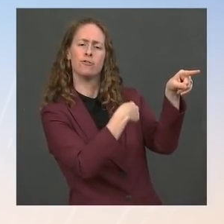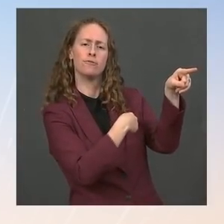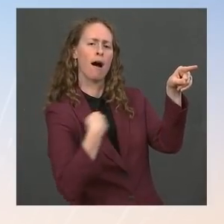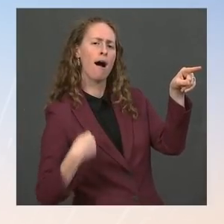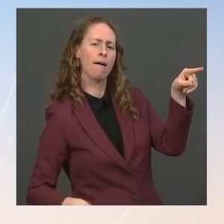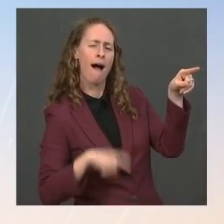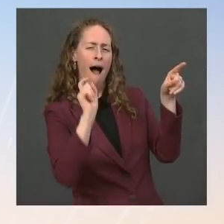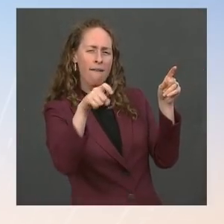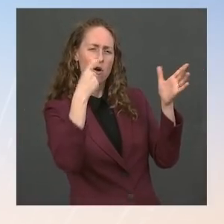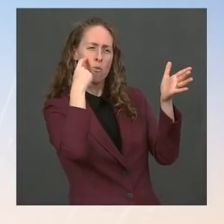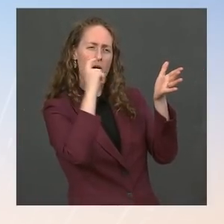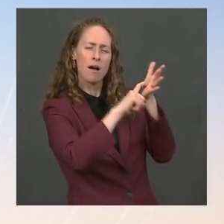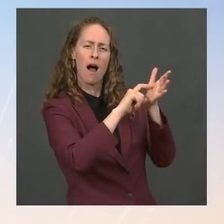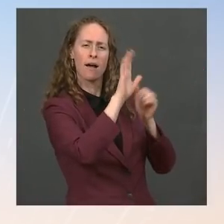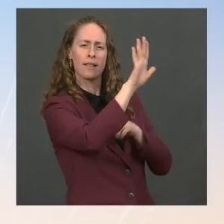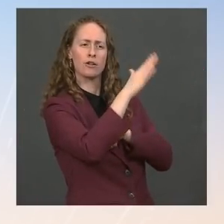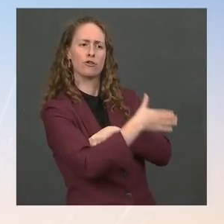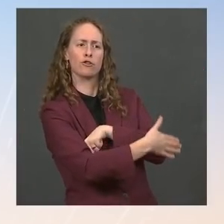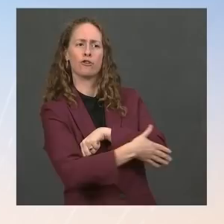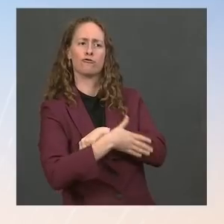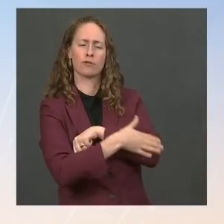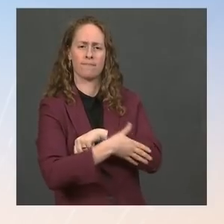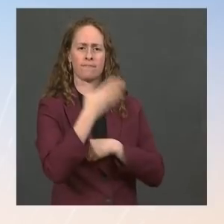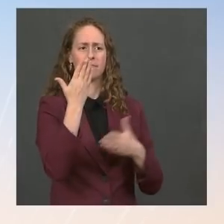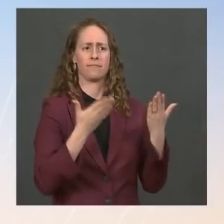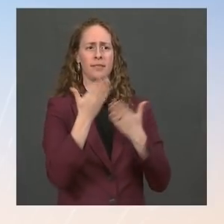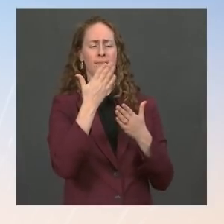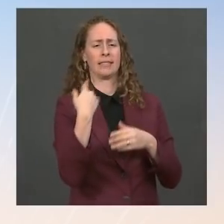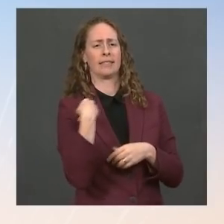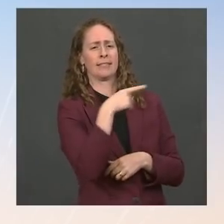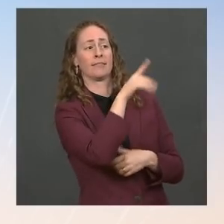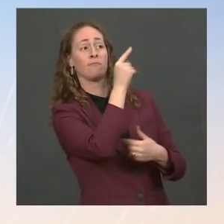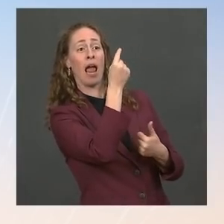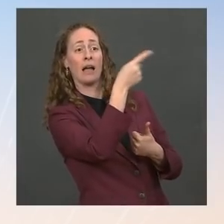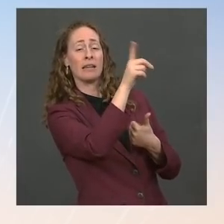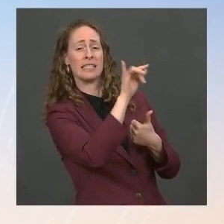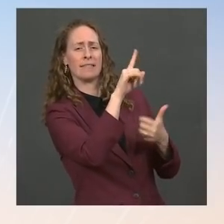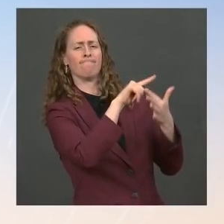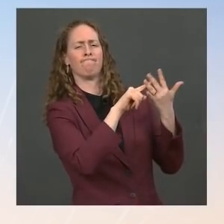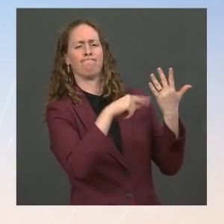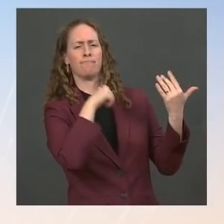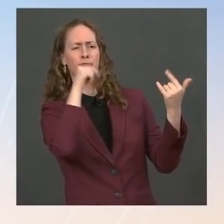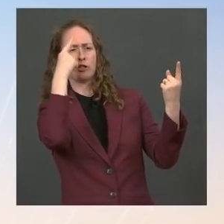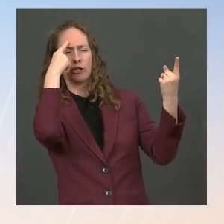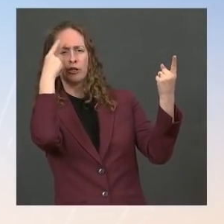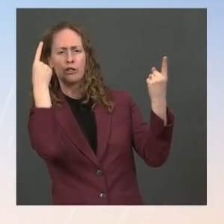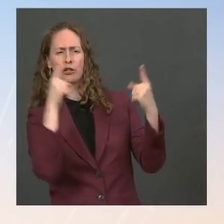with some means they engage in the world, we also have areas we will want to continue to work together.